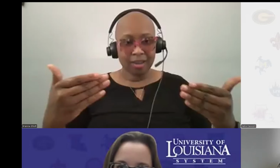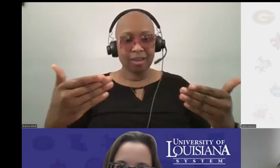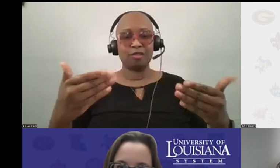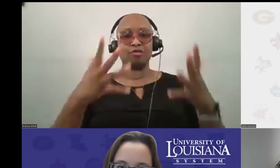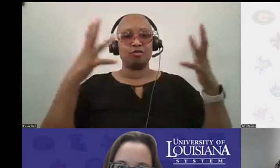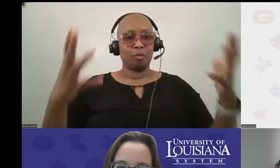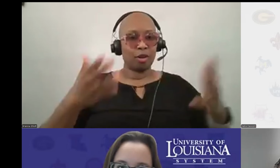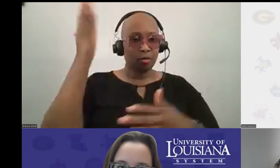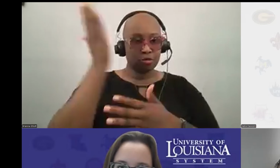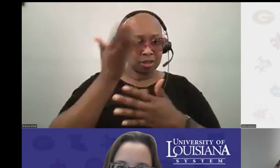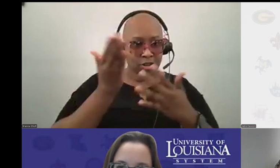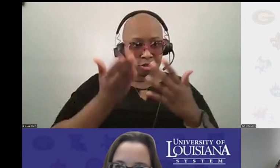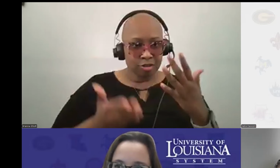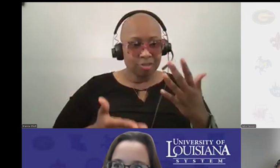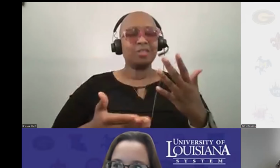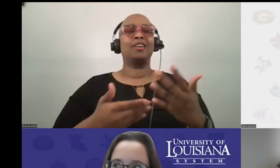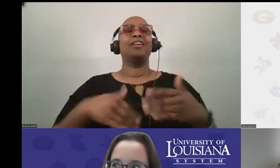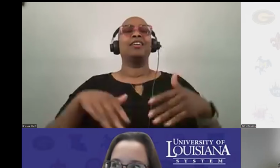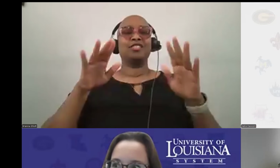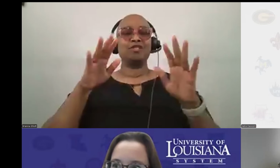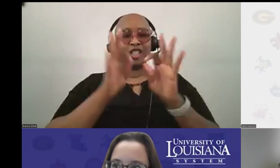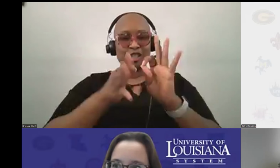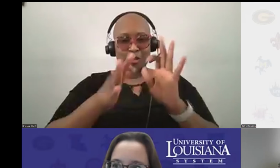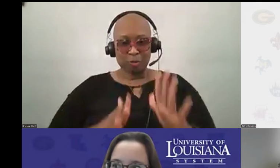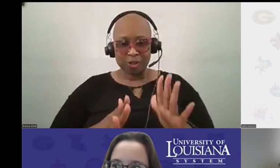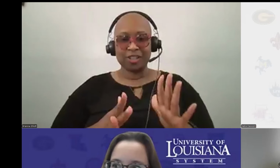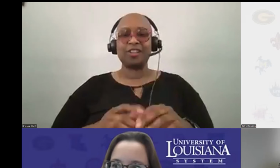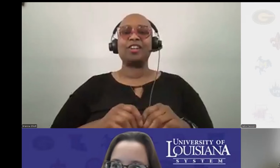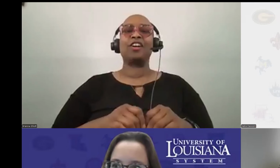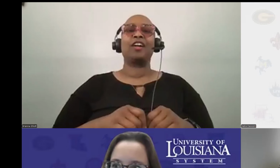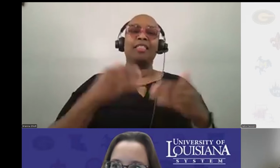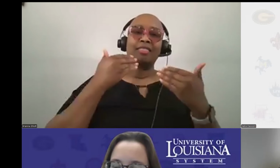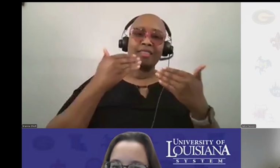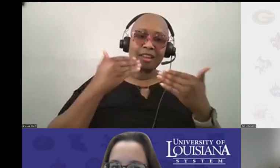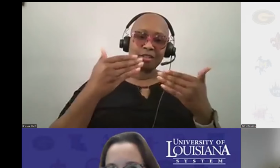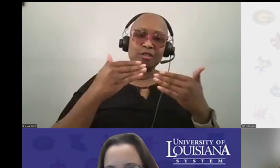to our amazing interpreter. Thank you so much to the web accessibility coordinators that are